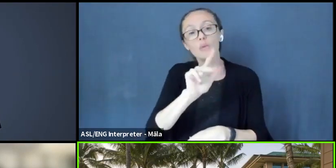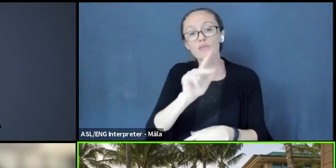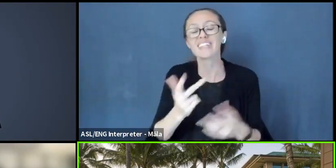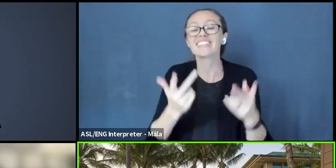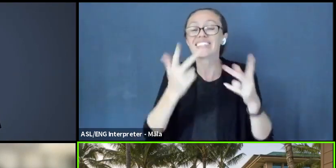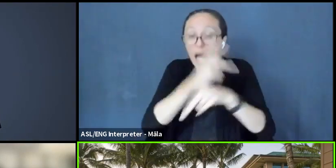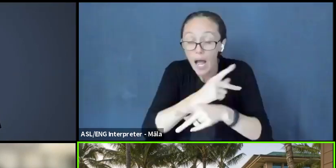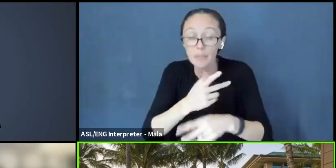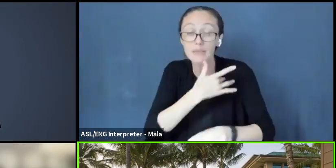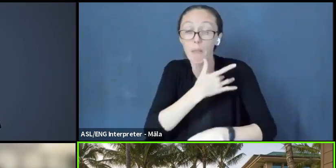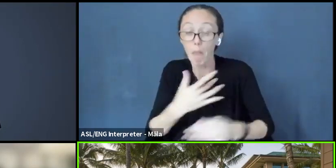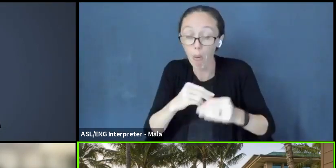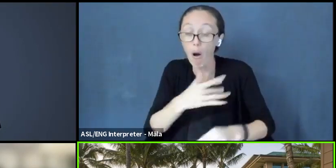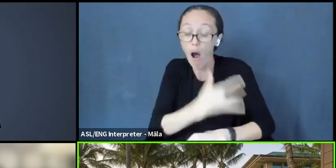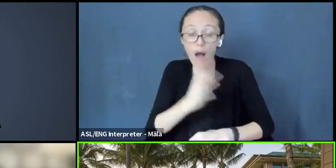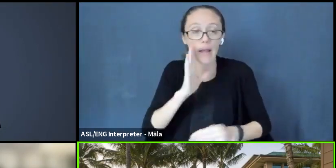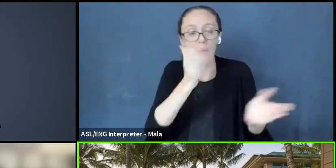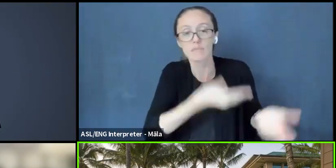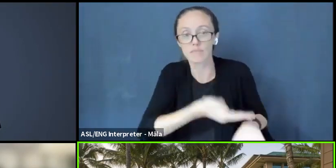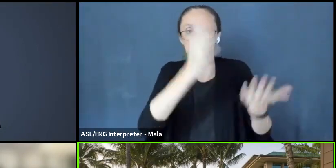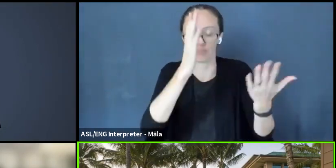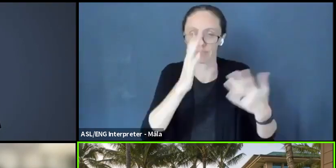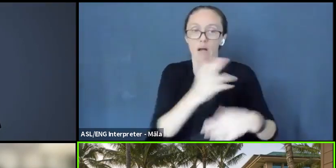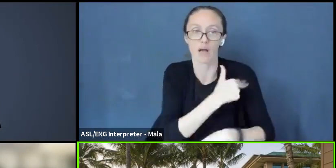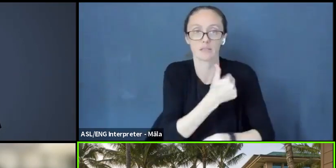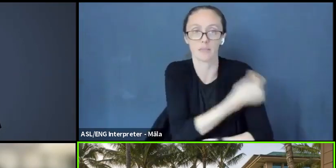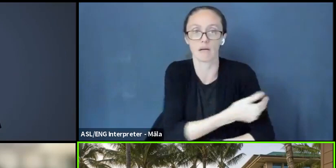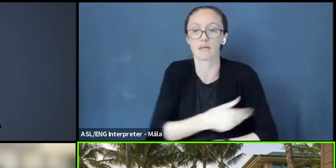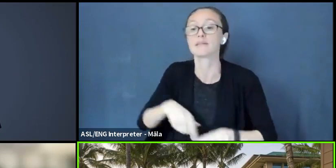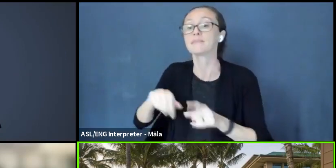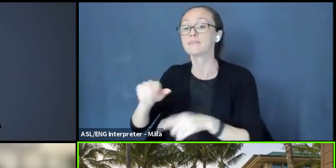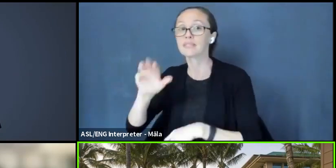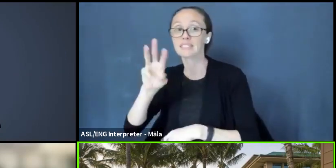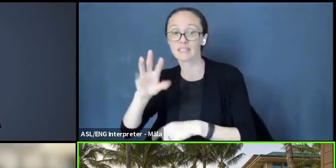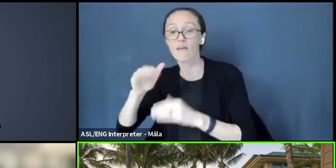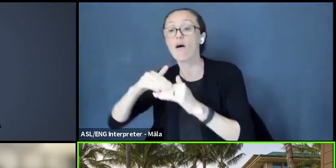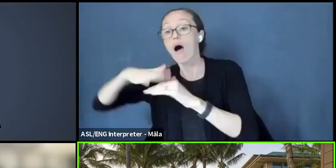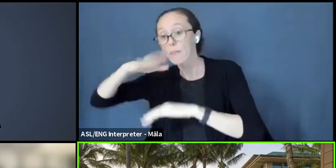50 to 64-year-old, 22 times more hospitalizations.